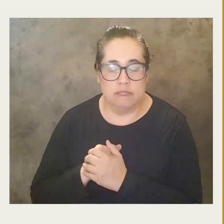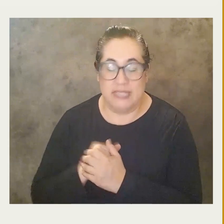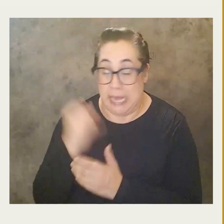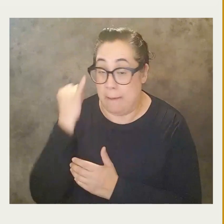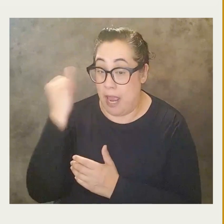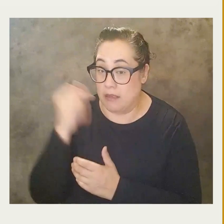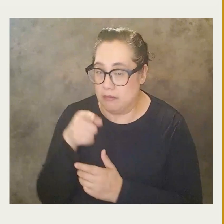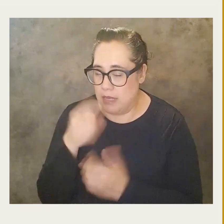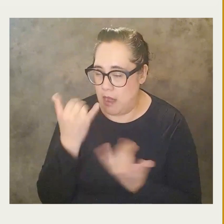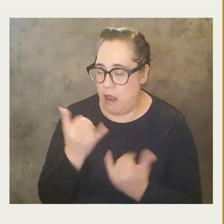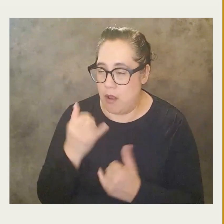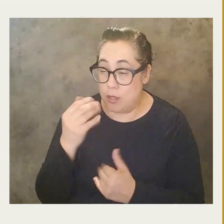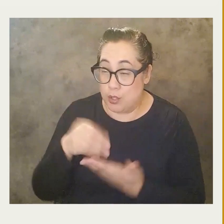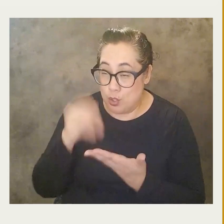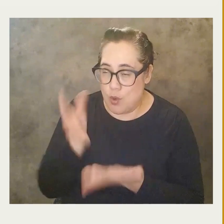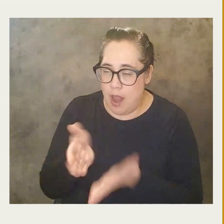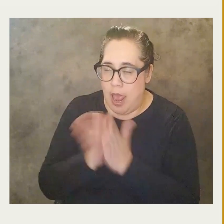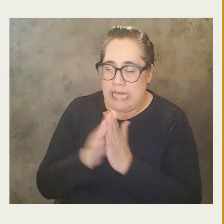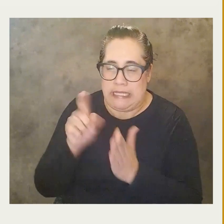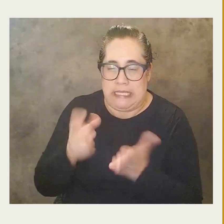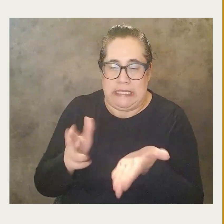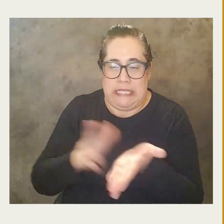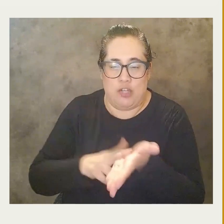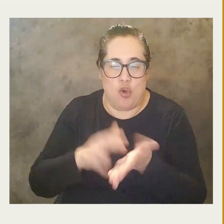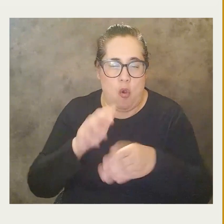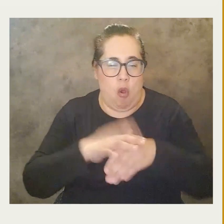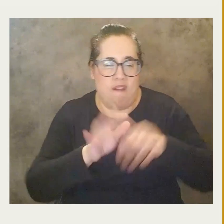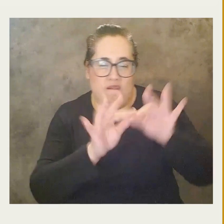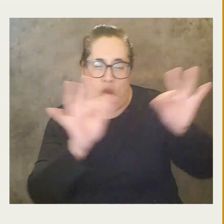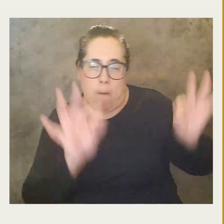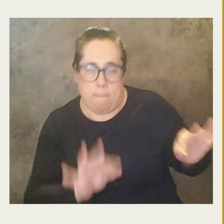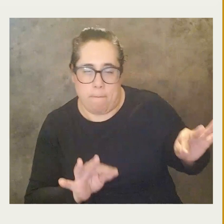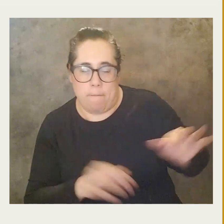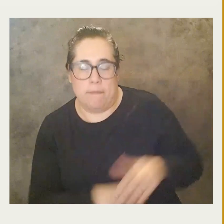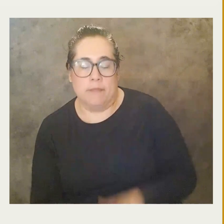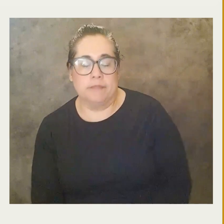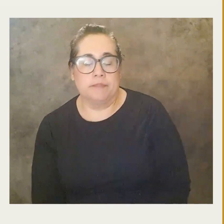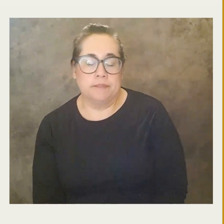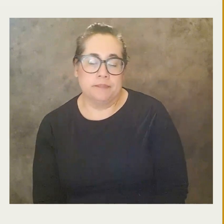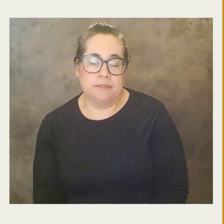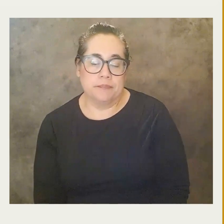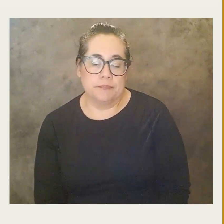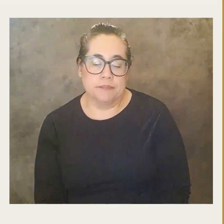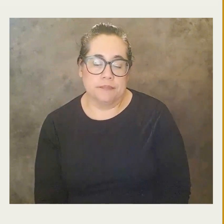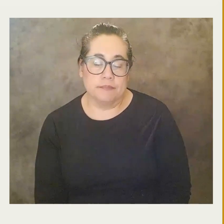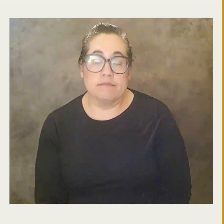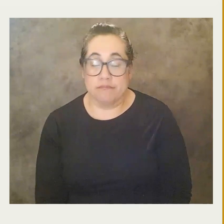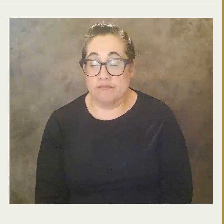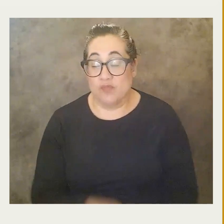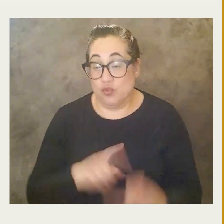Imagine a student asking for a signature on a form to a friend.